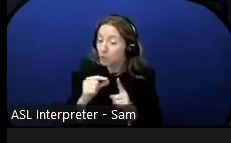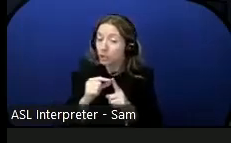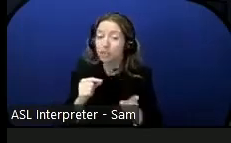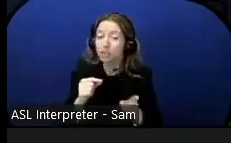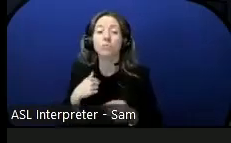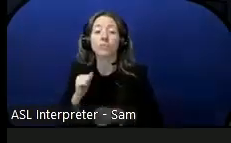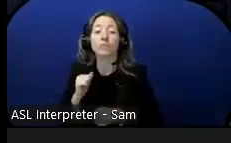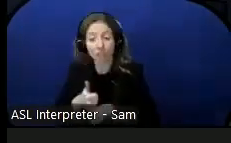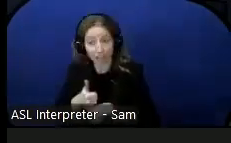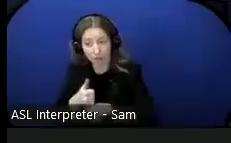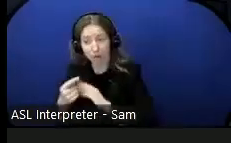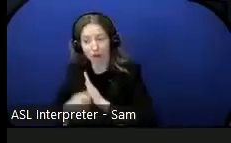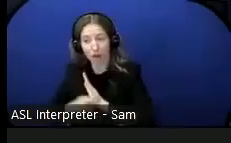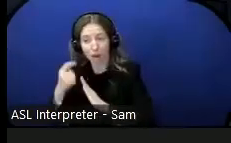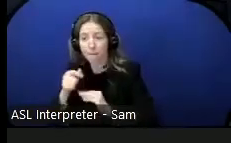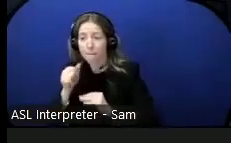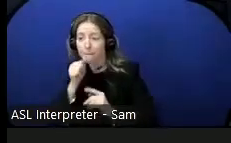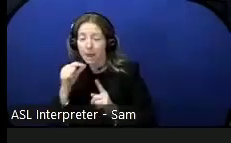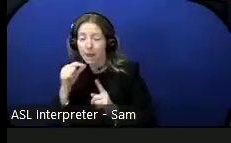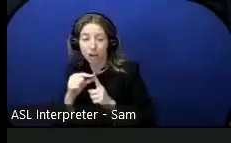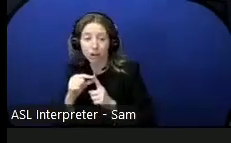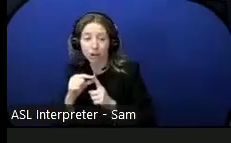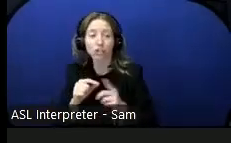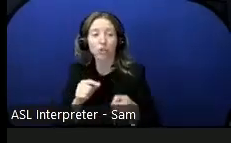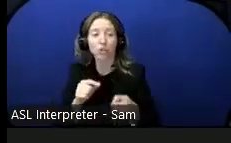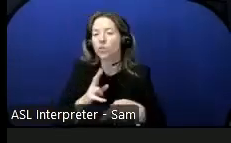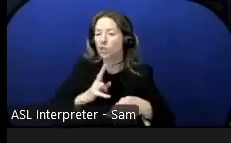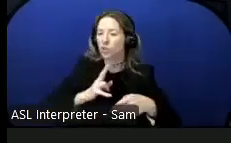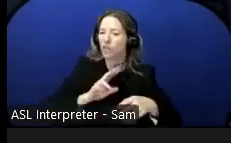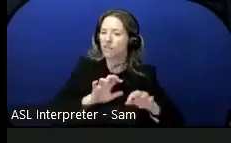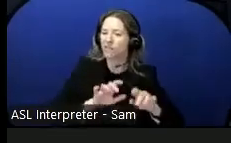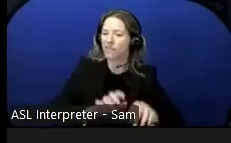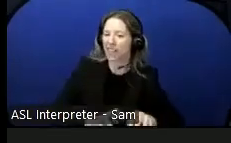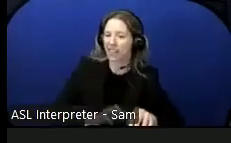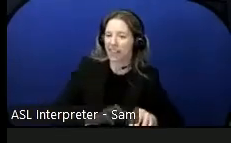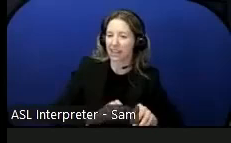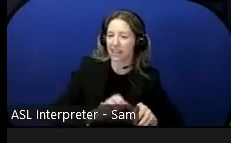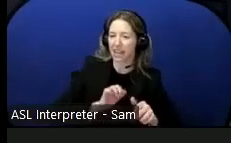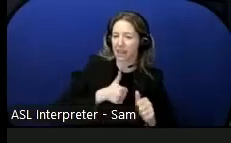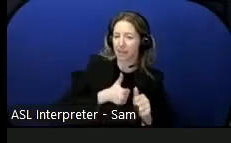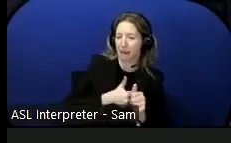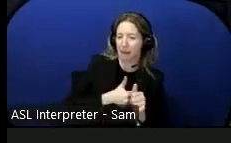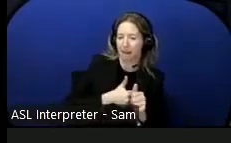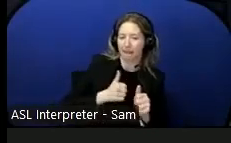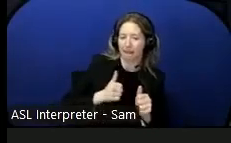If it's email field, autocomplete equals email. It's the kind of thing that feels like an extra feature that you don't need to add,